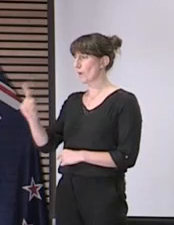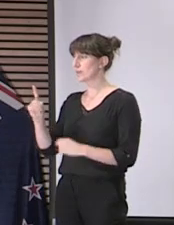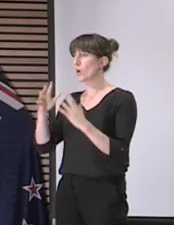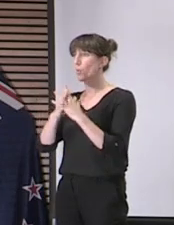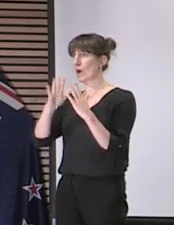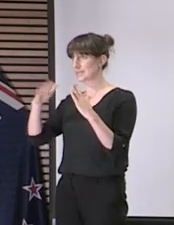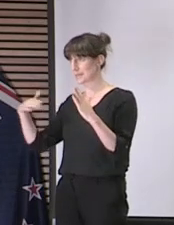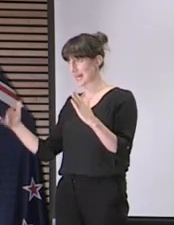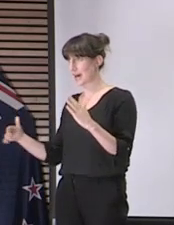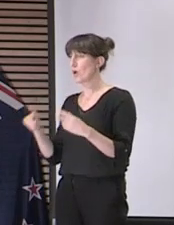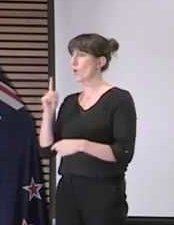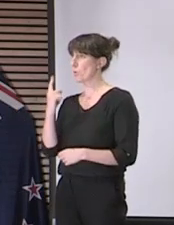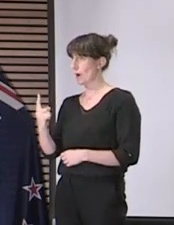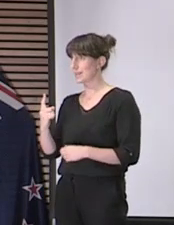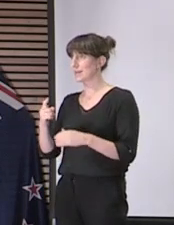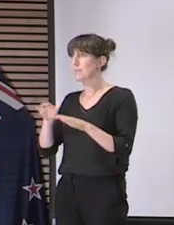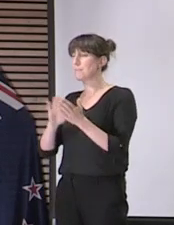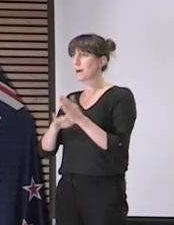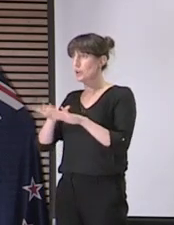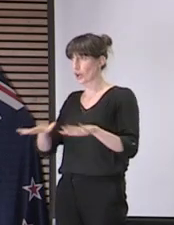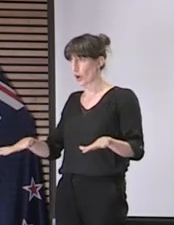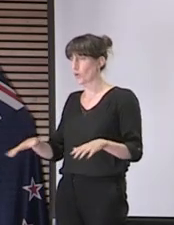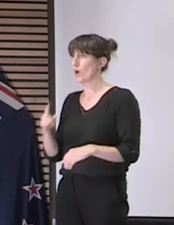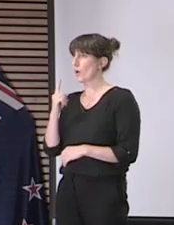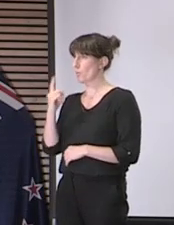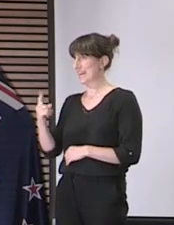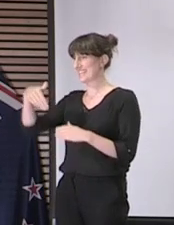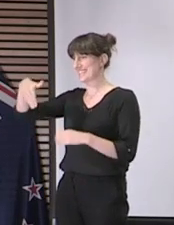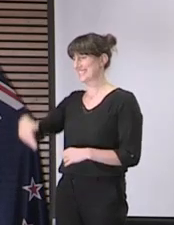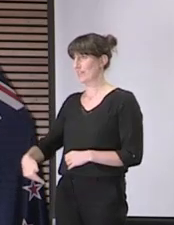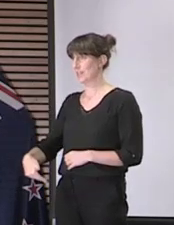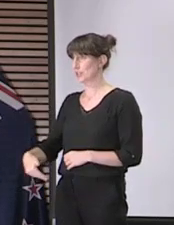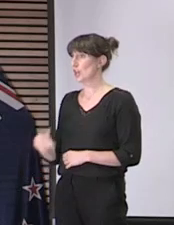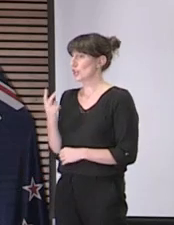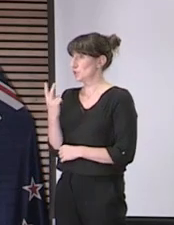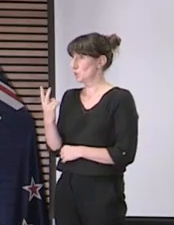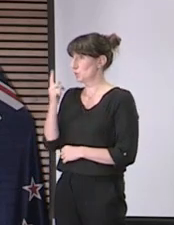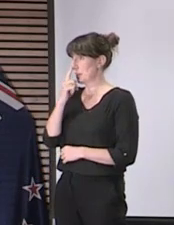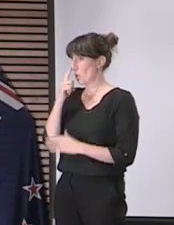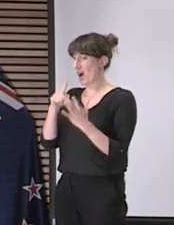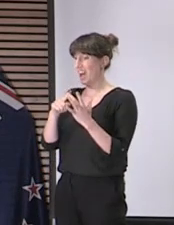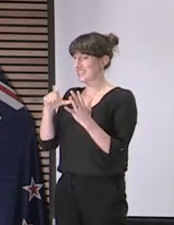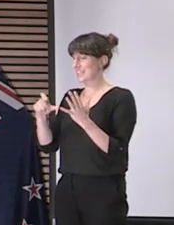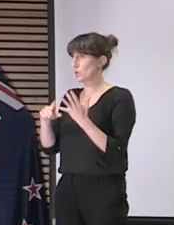Wellington, one in Waimate, one in counties man co-and one